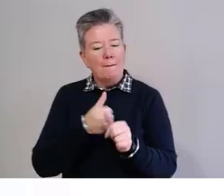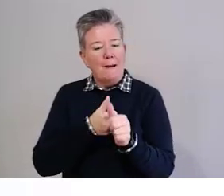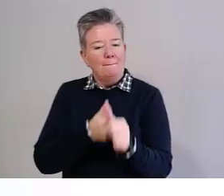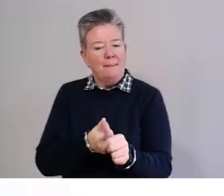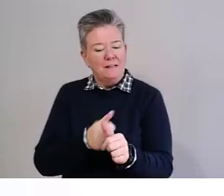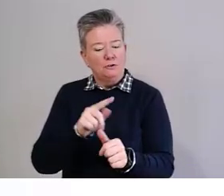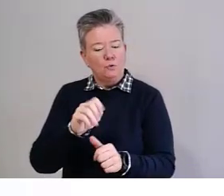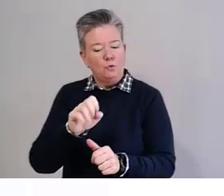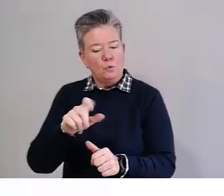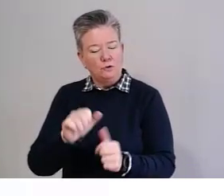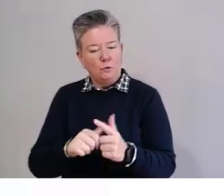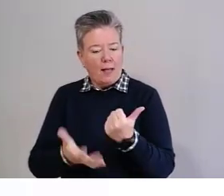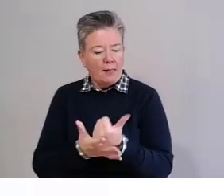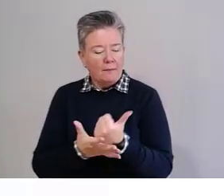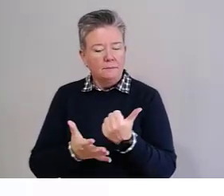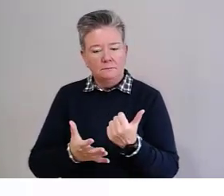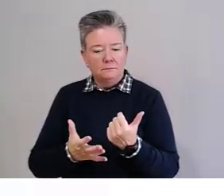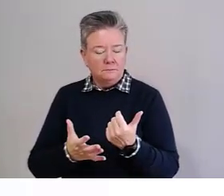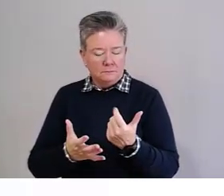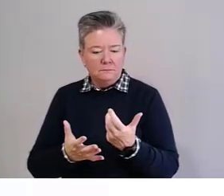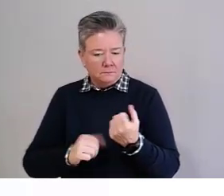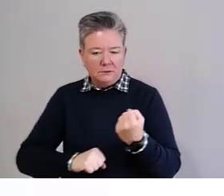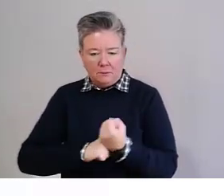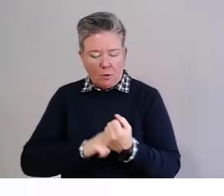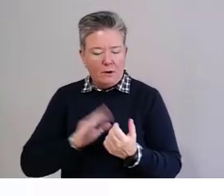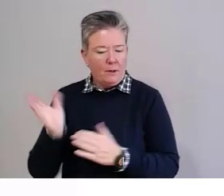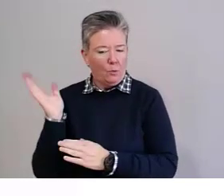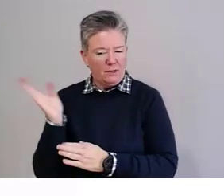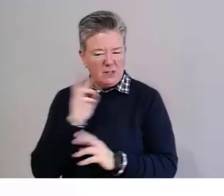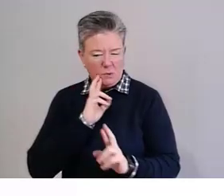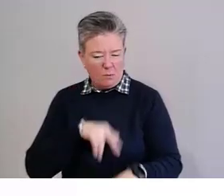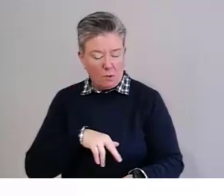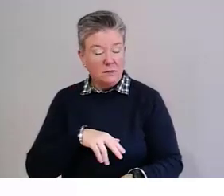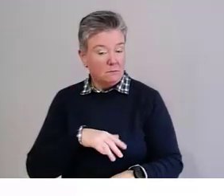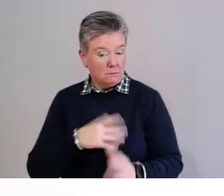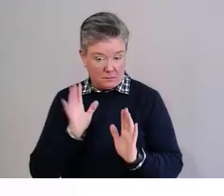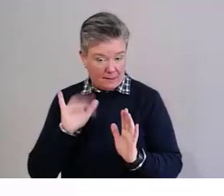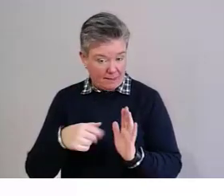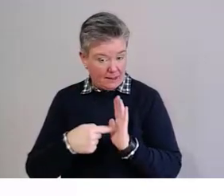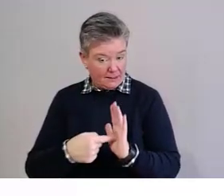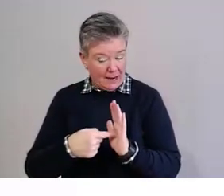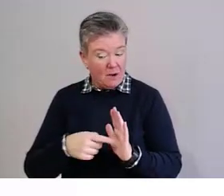to help support their presentation of reports. And those examples, they really range